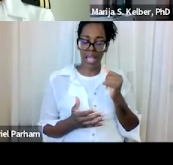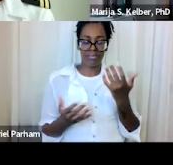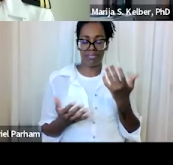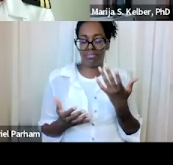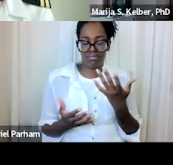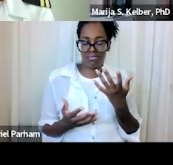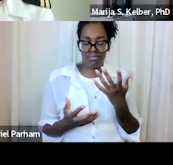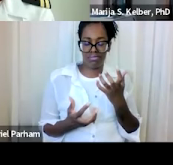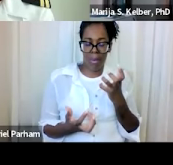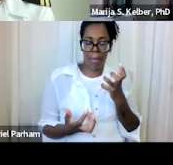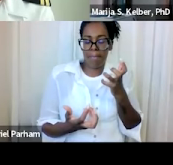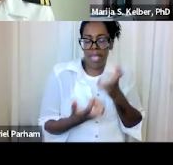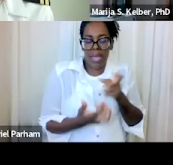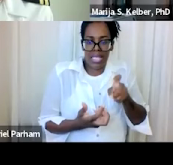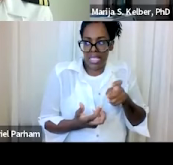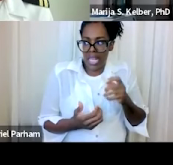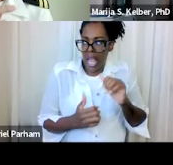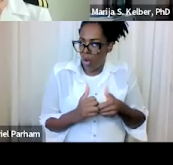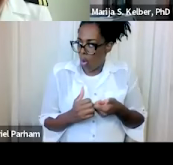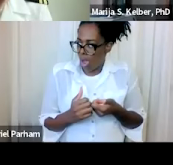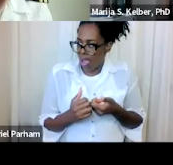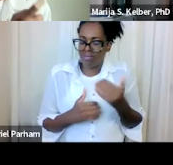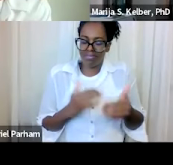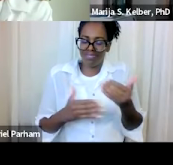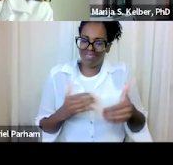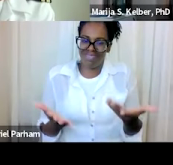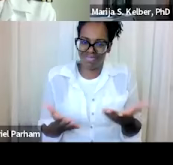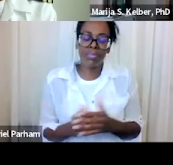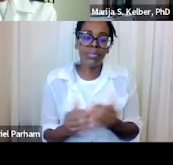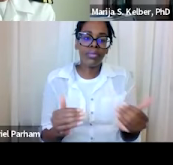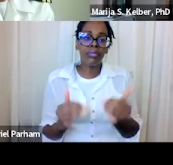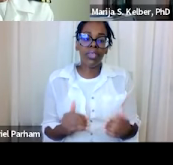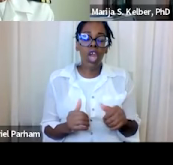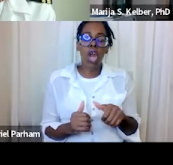A sense of purpose and meaning is huge. Every veteran that I've ever worked with